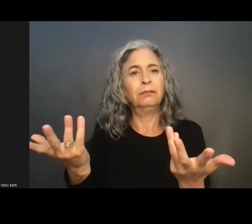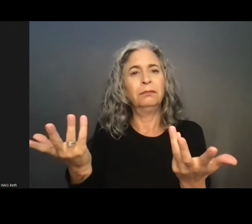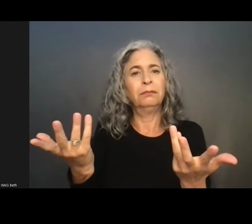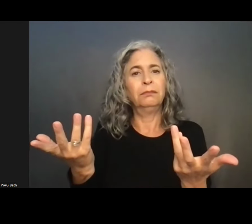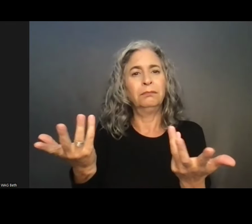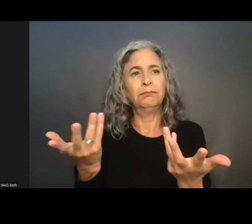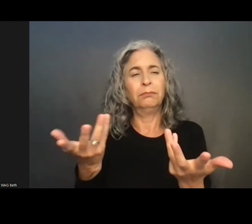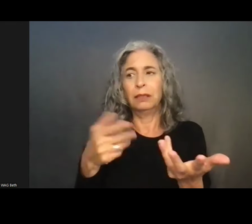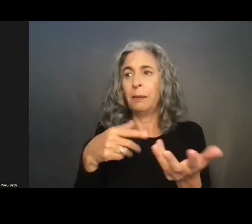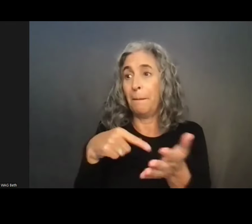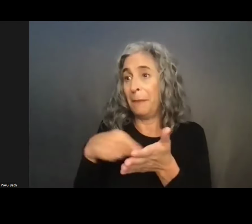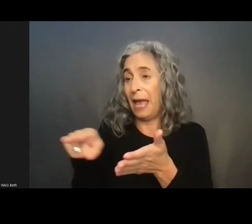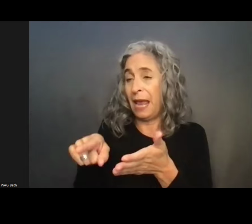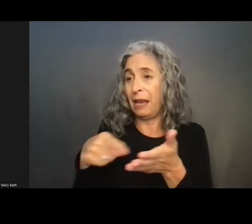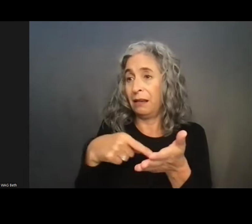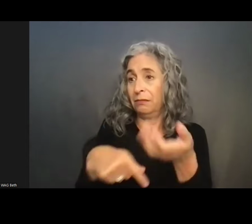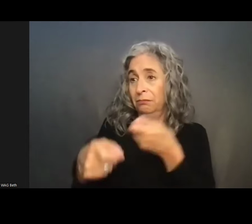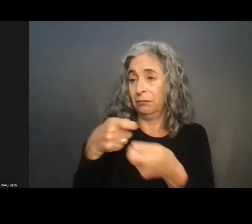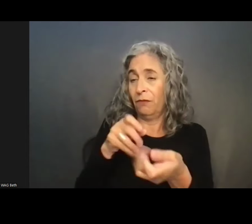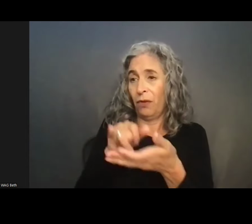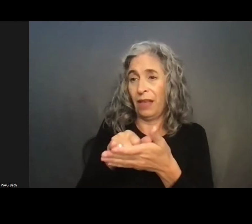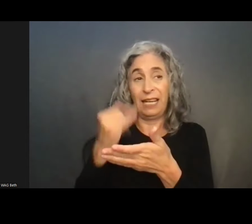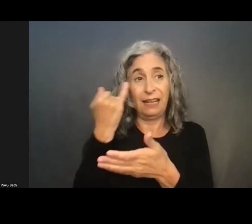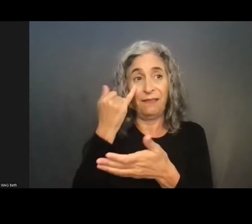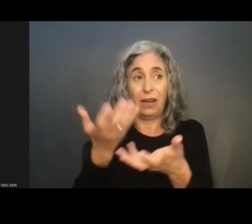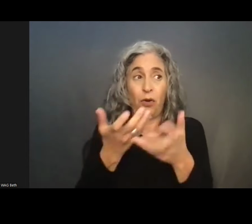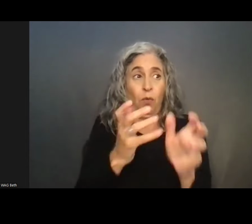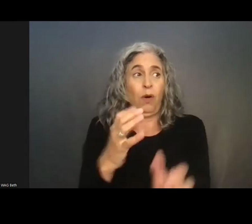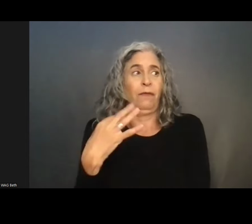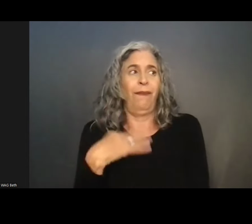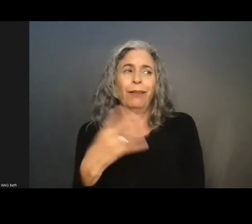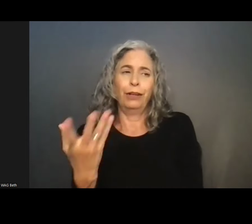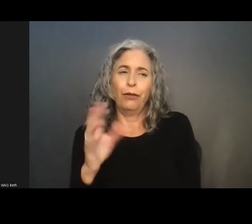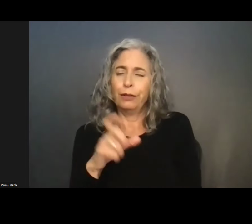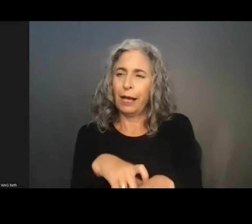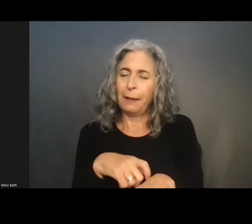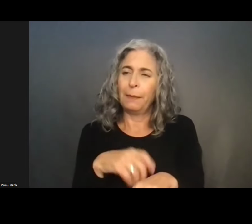for that if it's not something that they want to do voluntarily. That could be built and merged